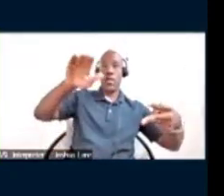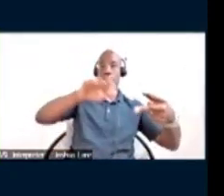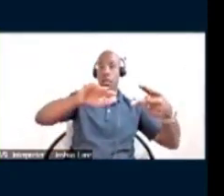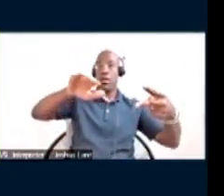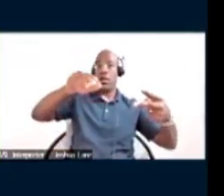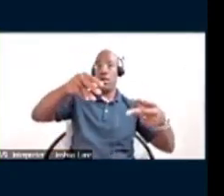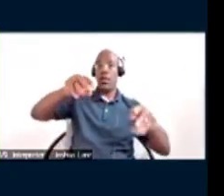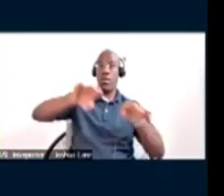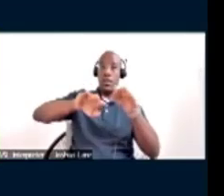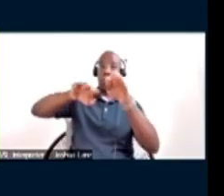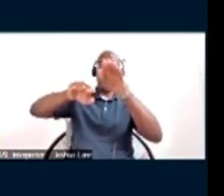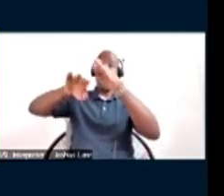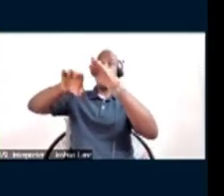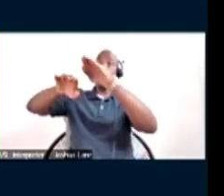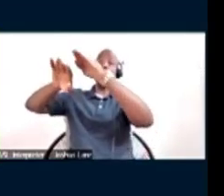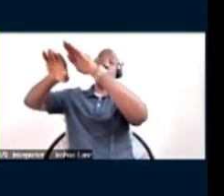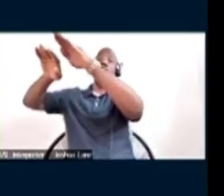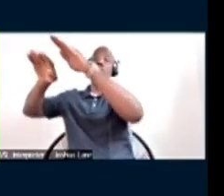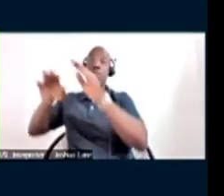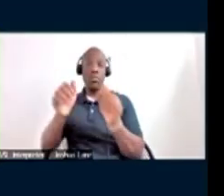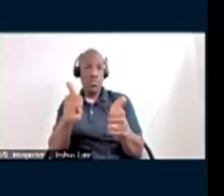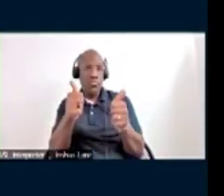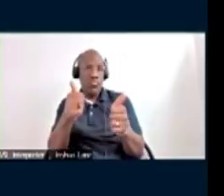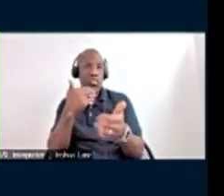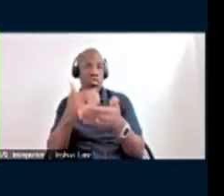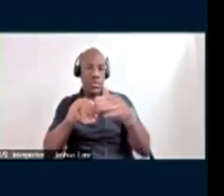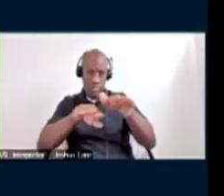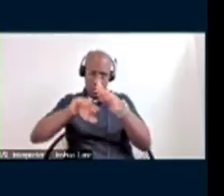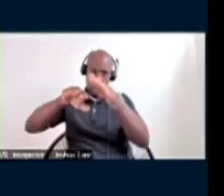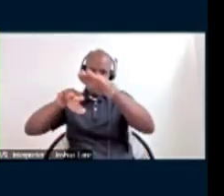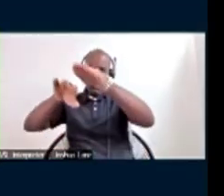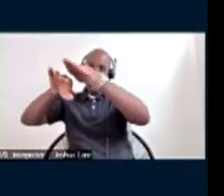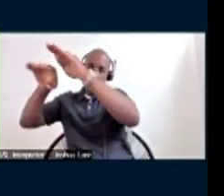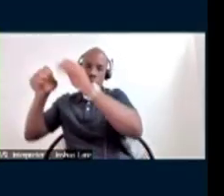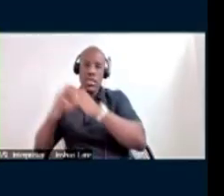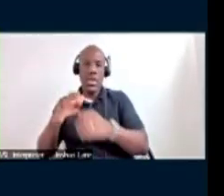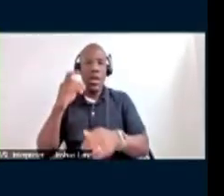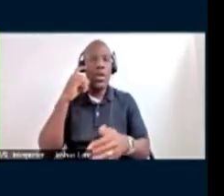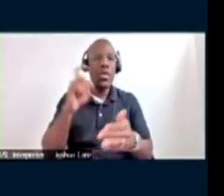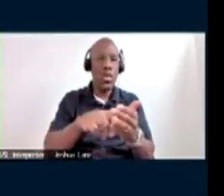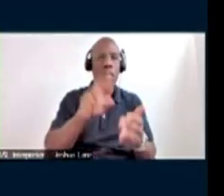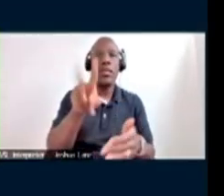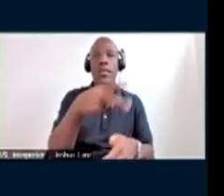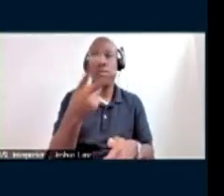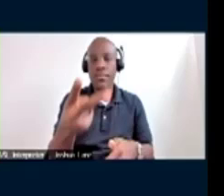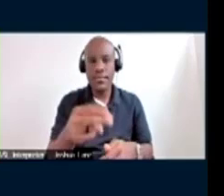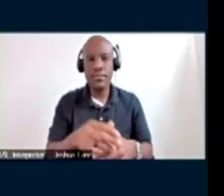Similarly, if you look at the percent of underrepresented minorities on our rosters,